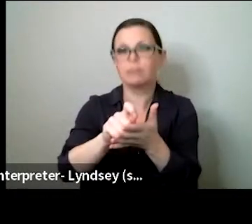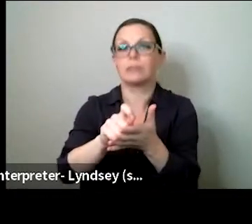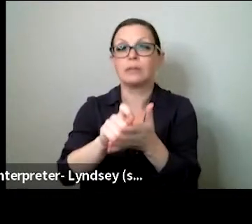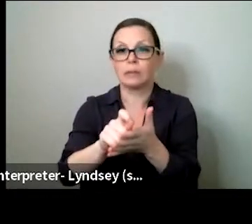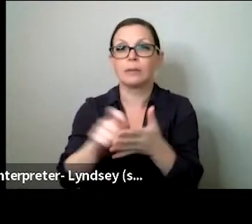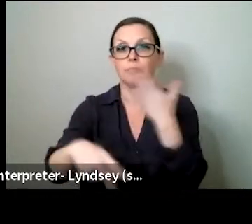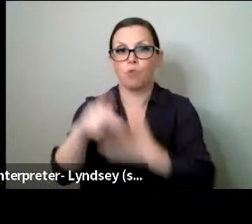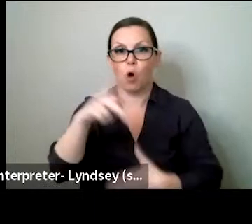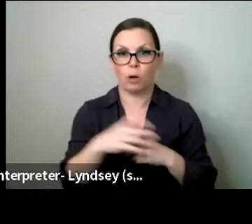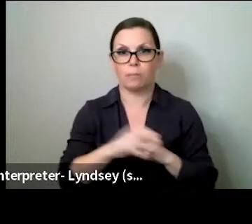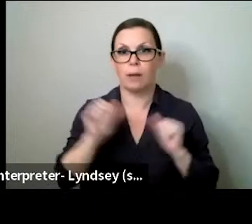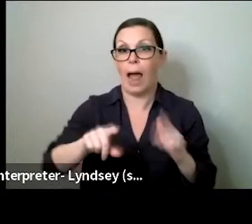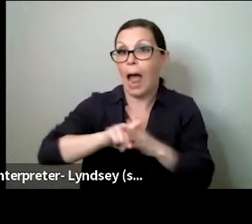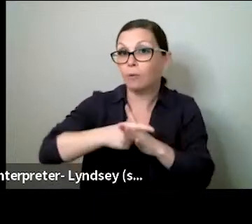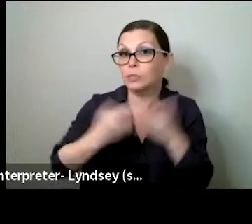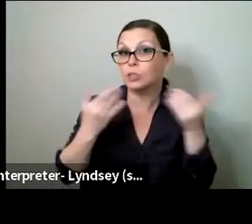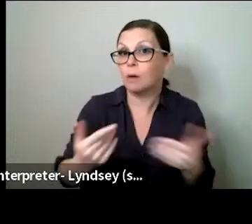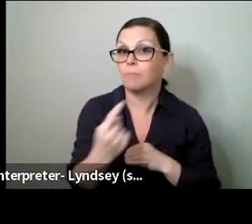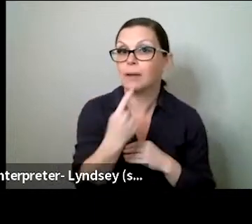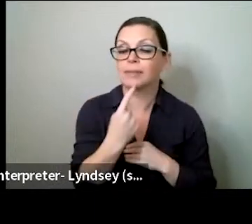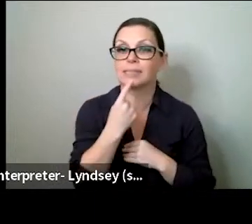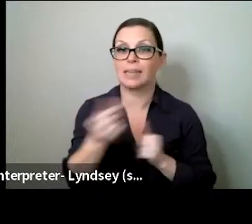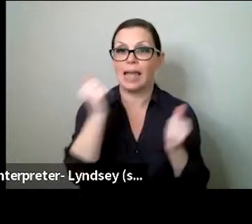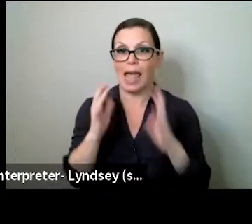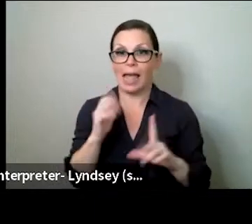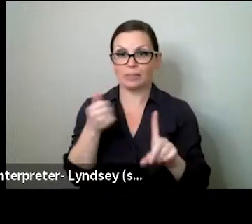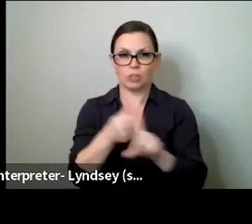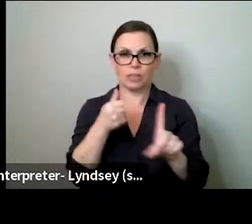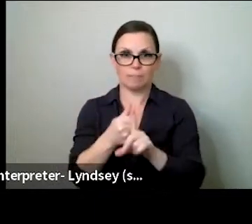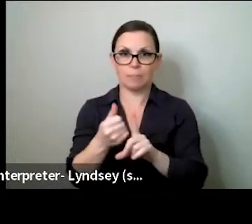And I would start by saying actors are the best storytellers,